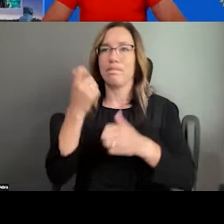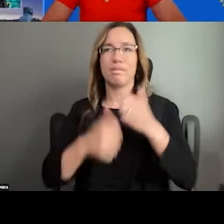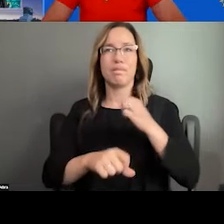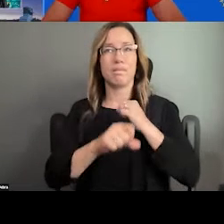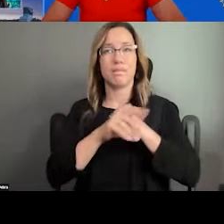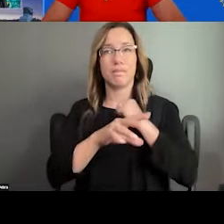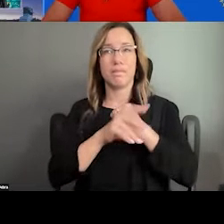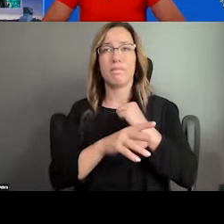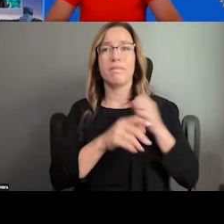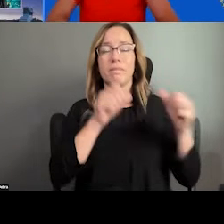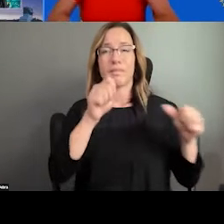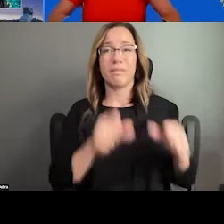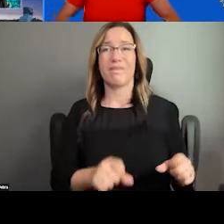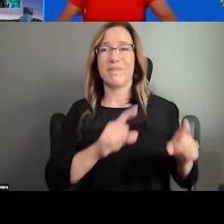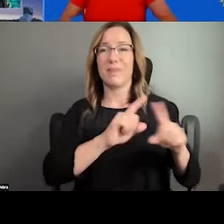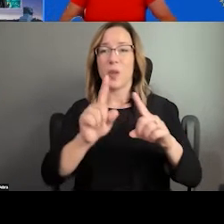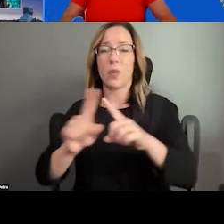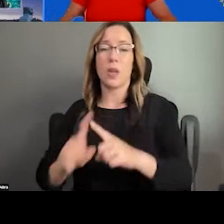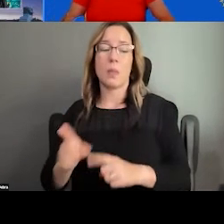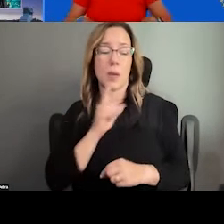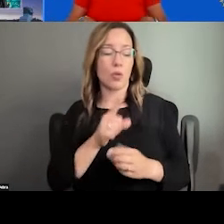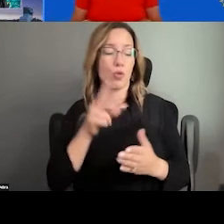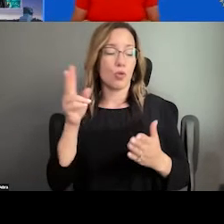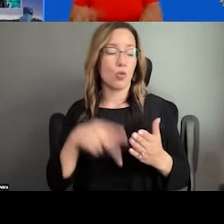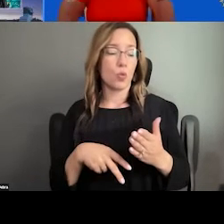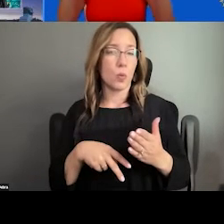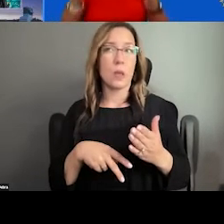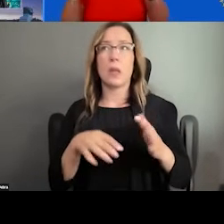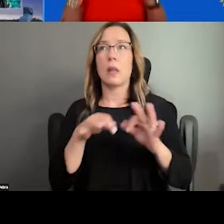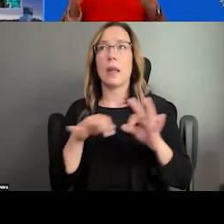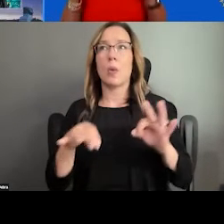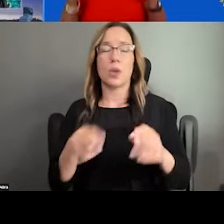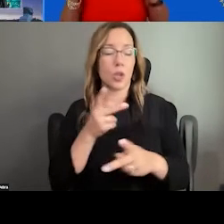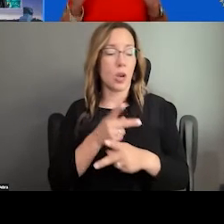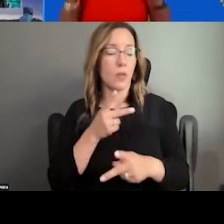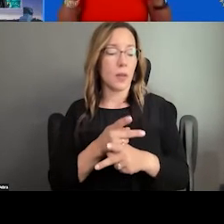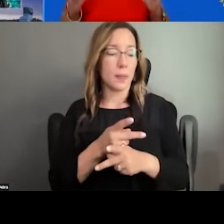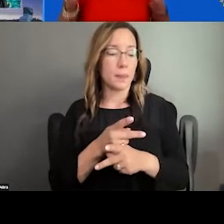Please be careful to read this language very carefully. We also look at